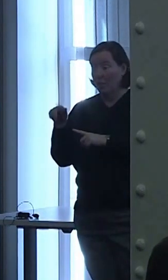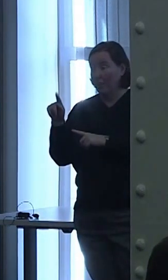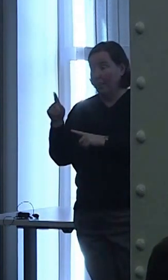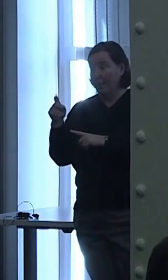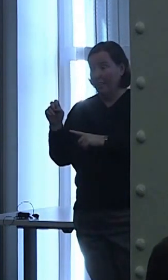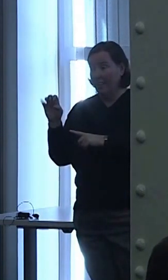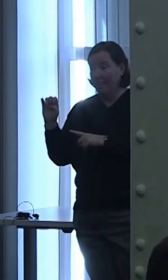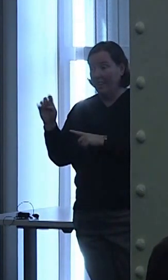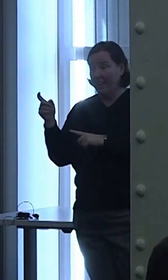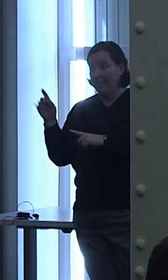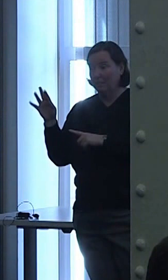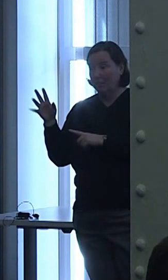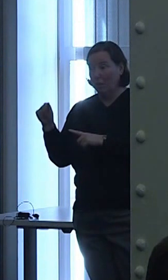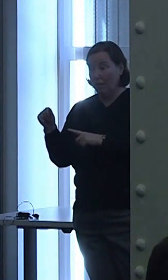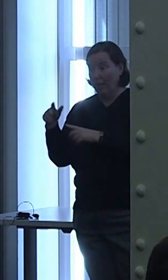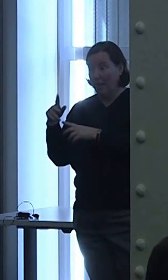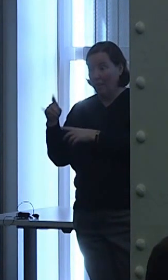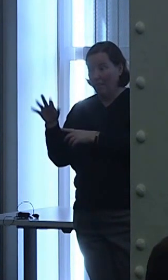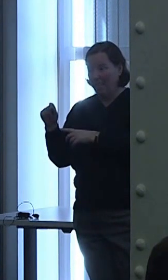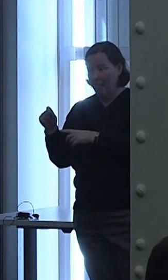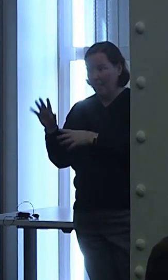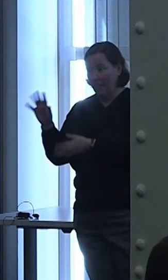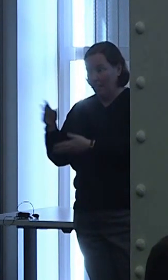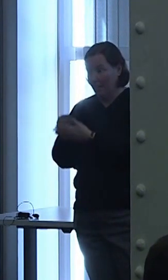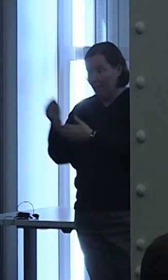and he bought it and added the glasses,